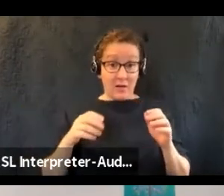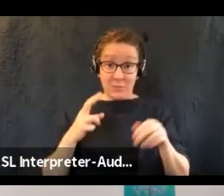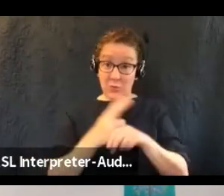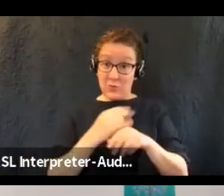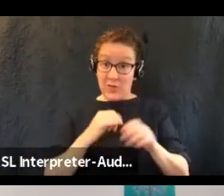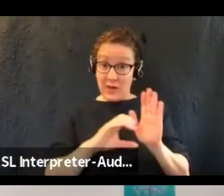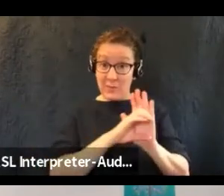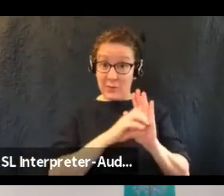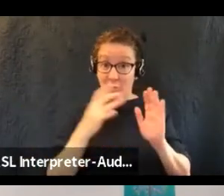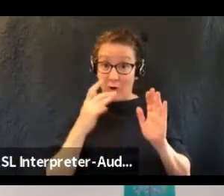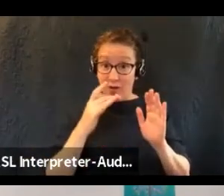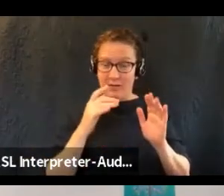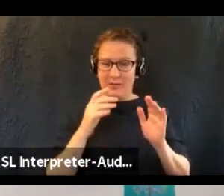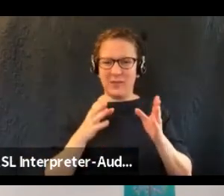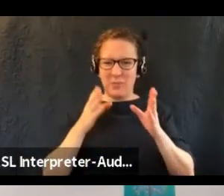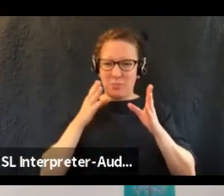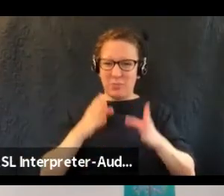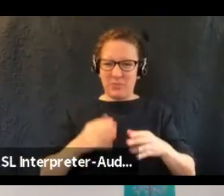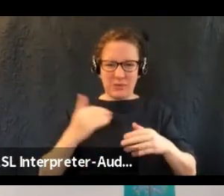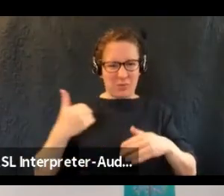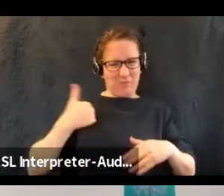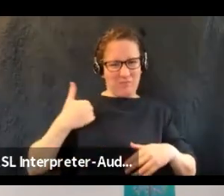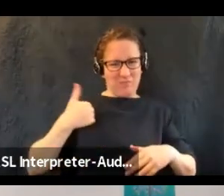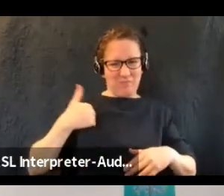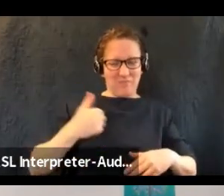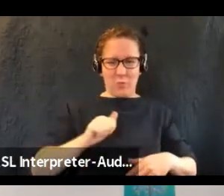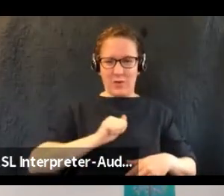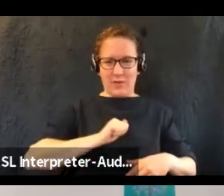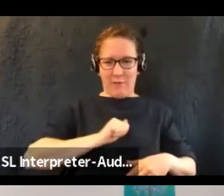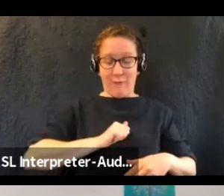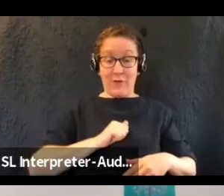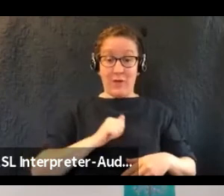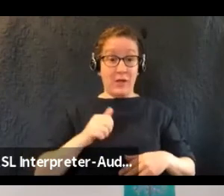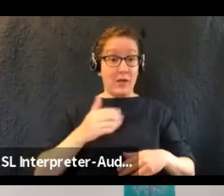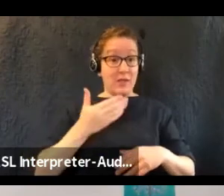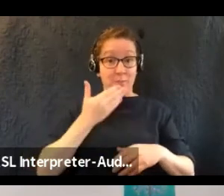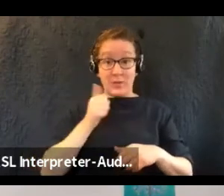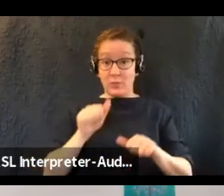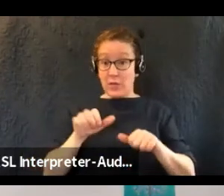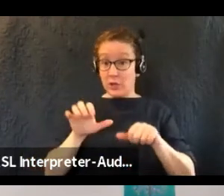reminder that the best we can do is to prepare in advance for accessibility.